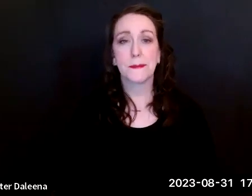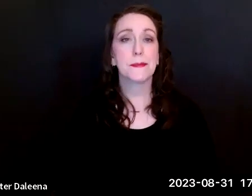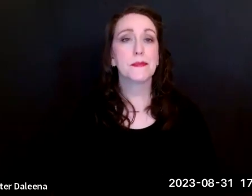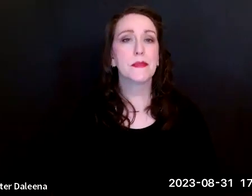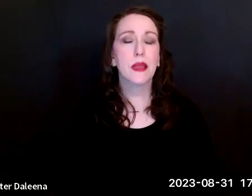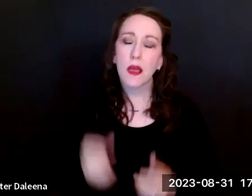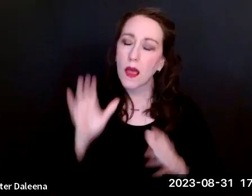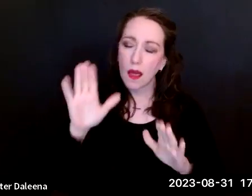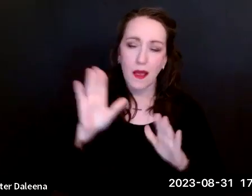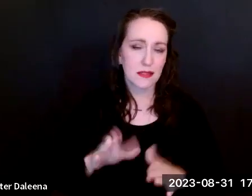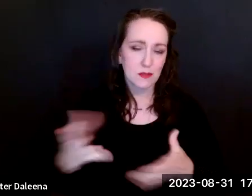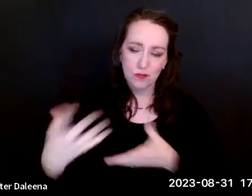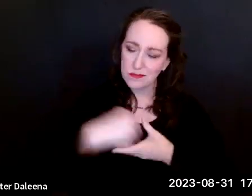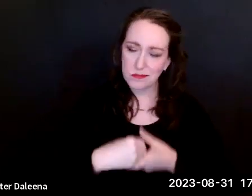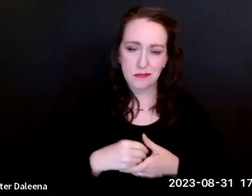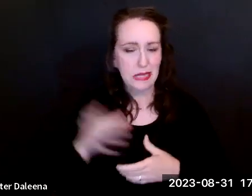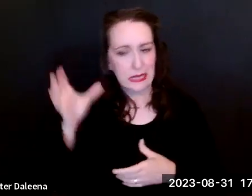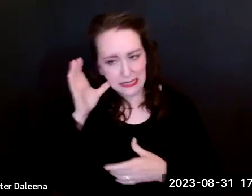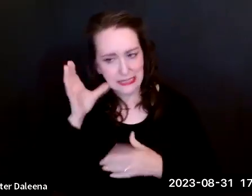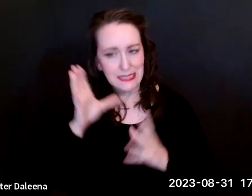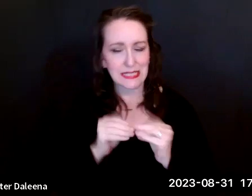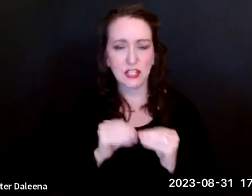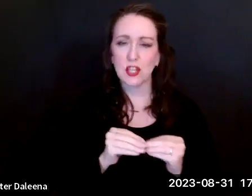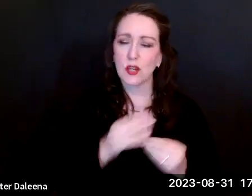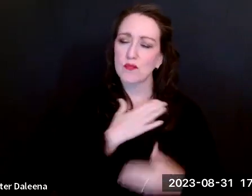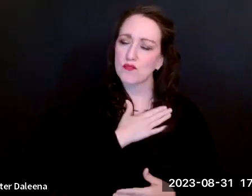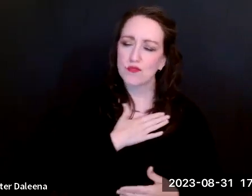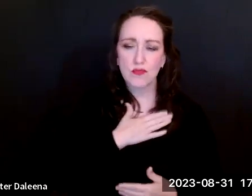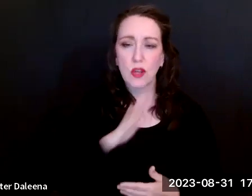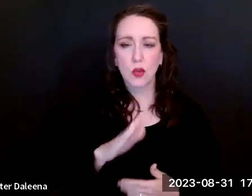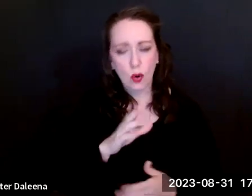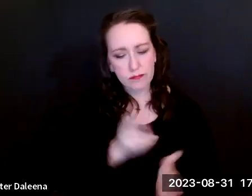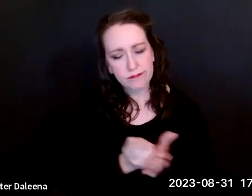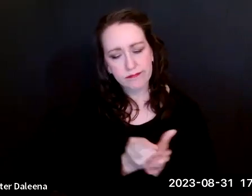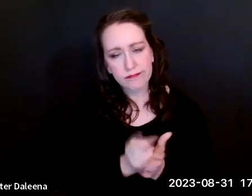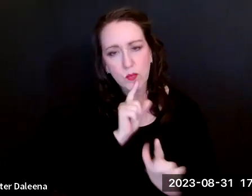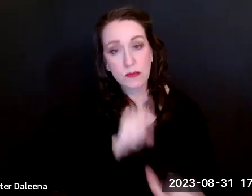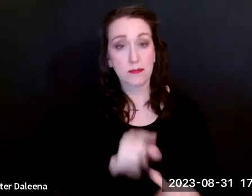excellent participation in our listening sessions and we truly appreciate your candid responses um